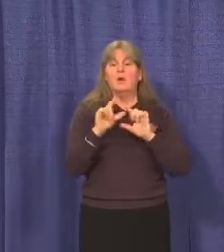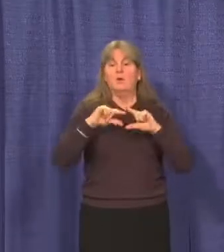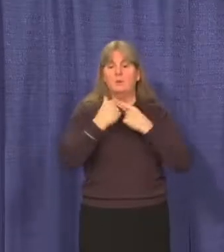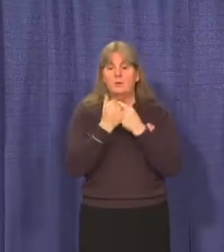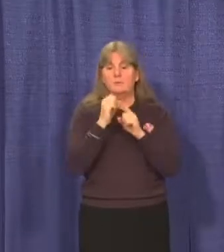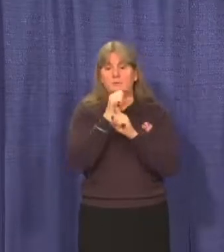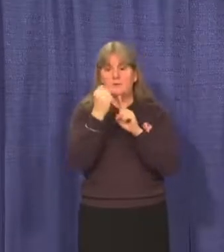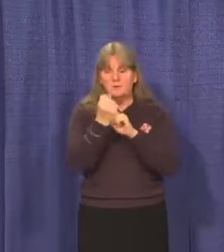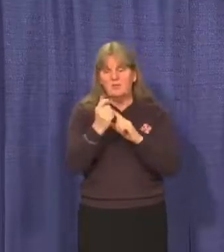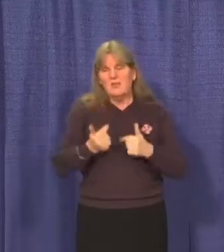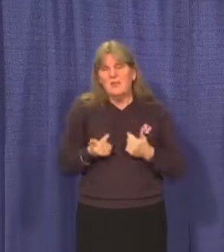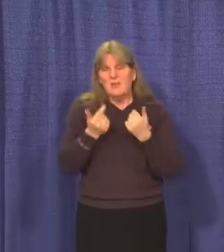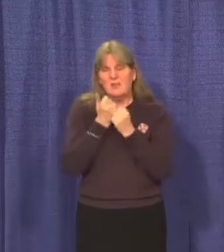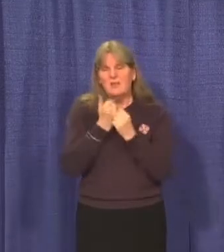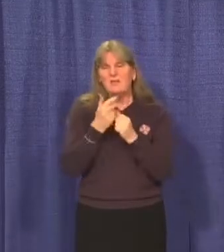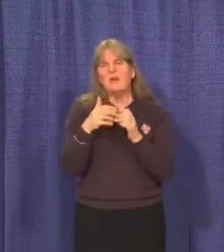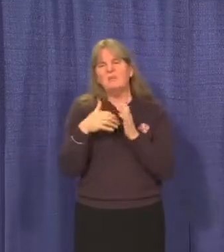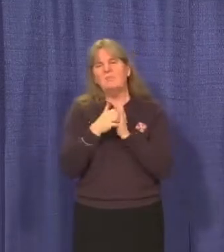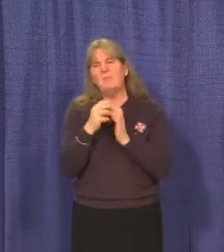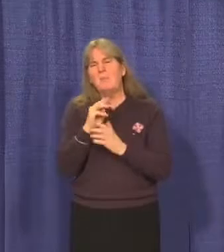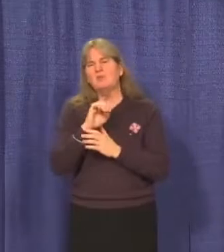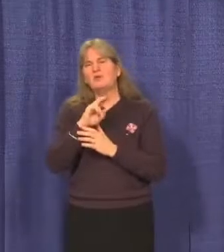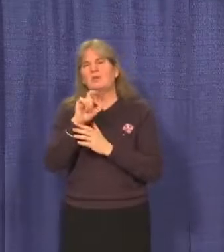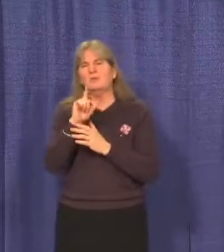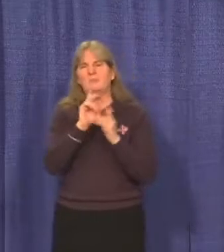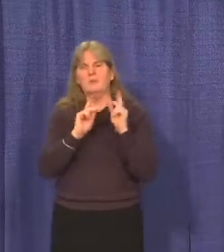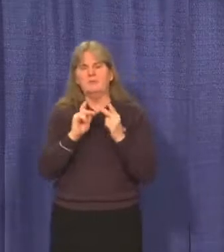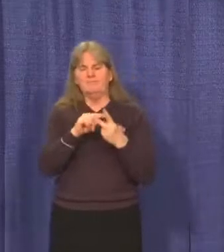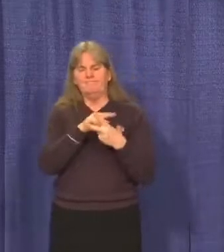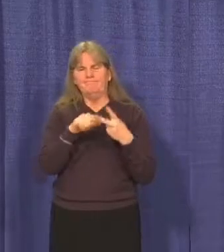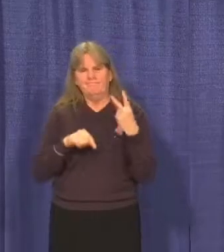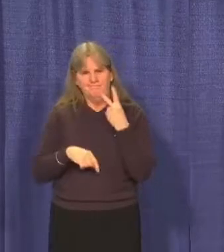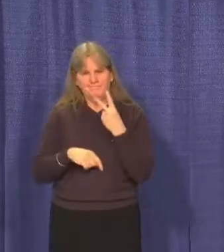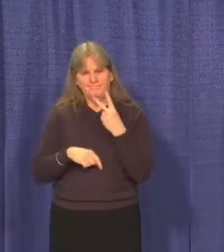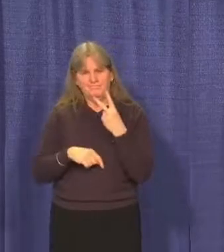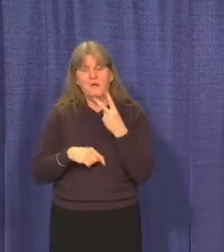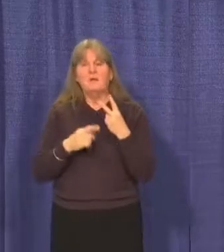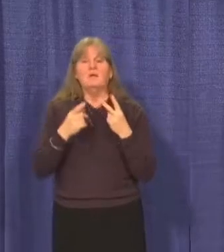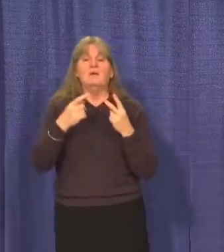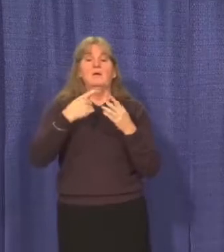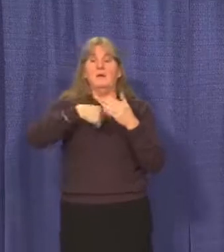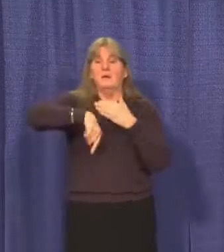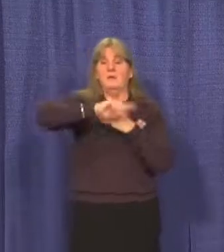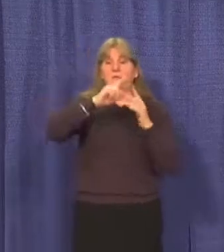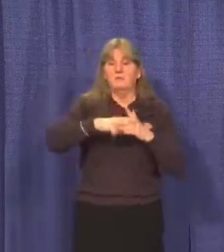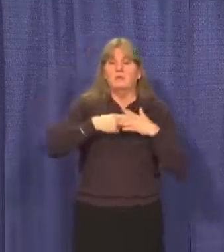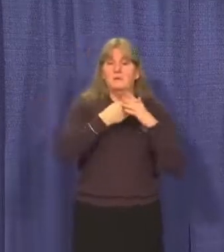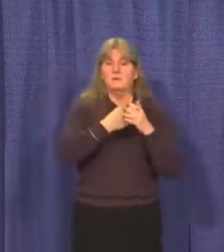group settings, and marginalized individuals. Starting next week, looking will